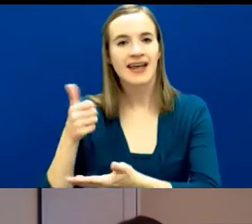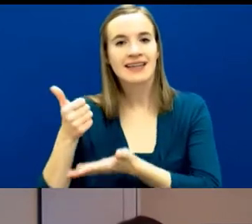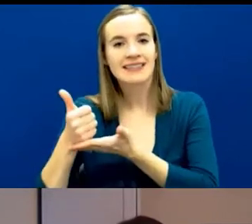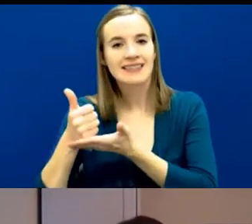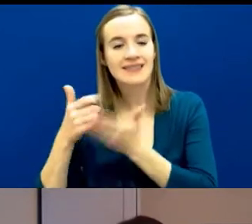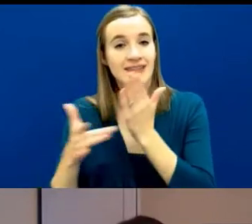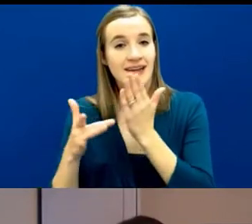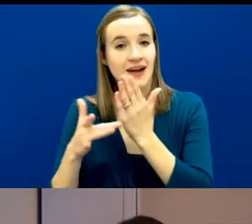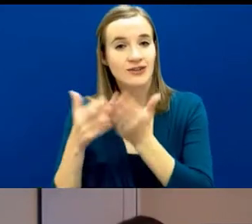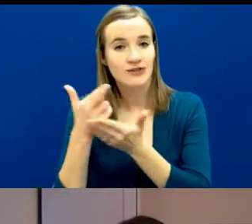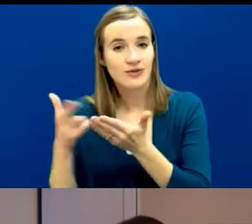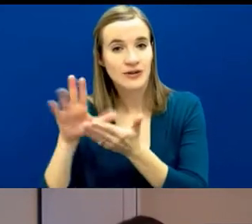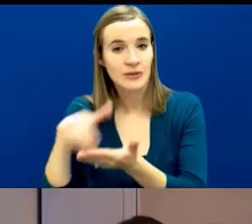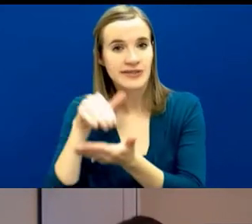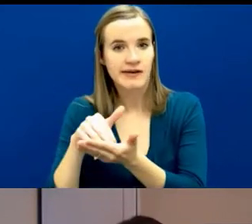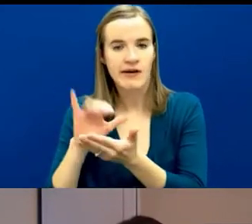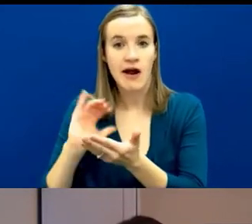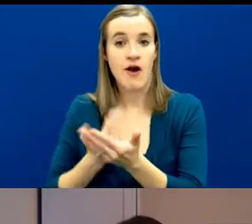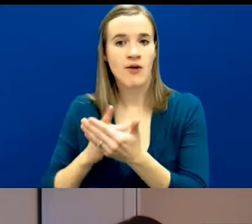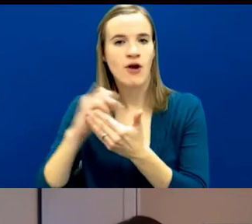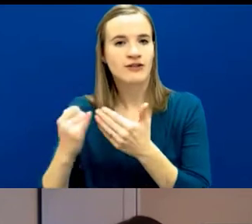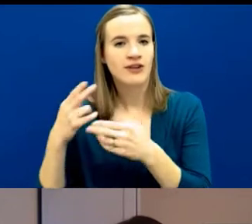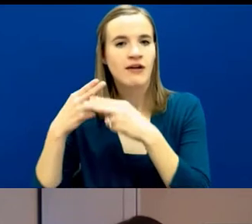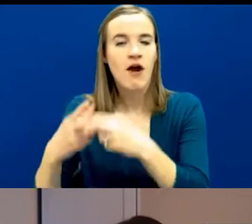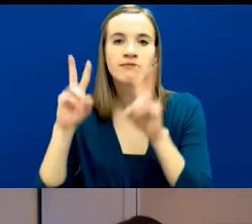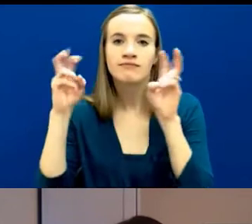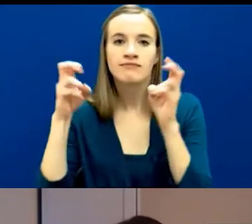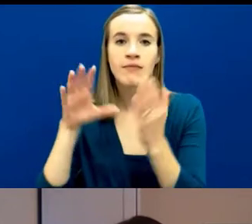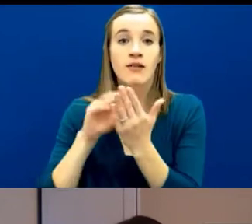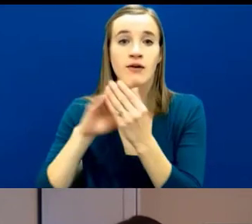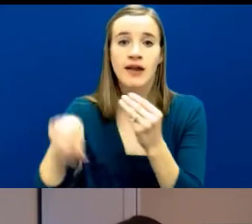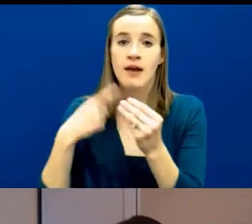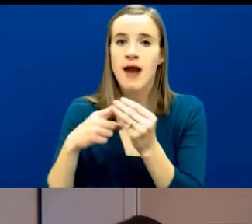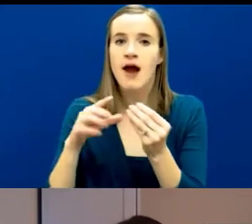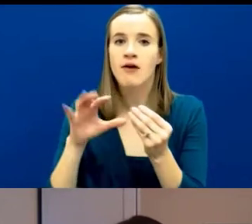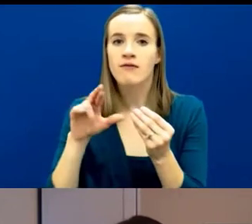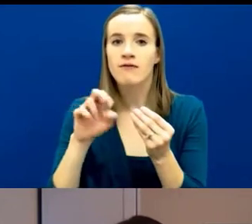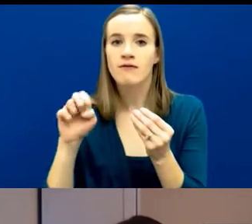Freedom. It was a writing and arts grant that we had from our local community